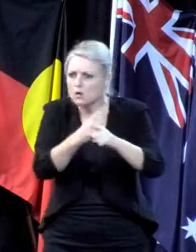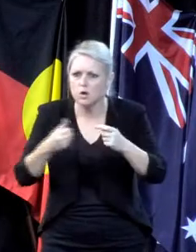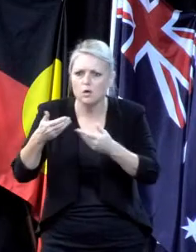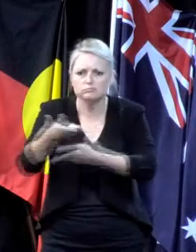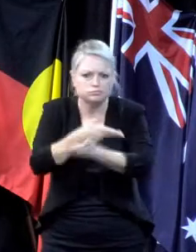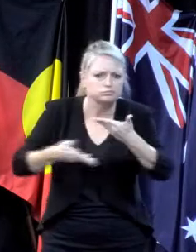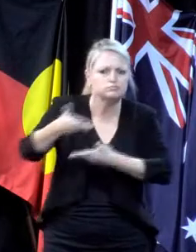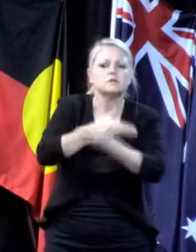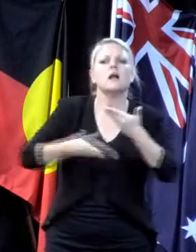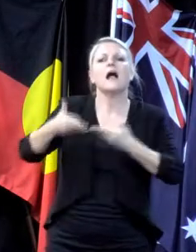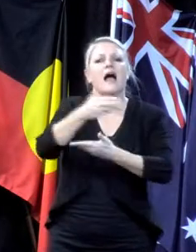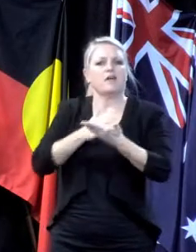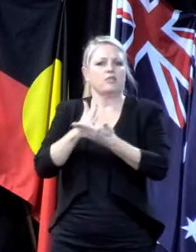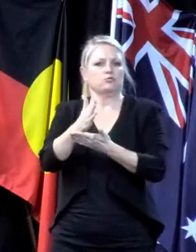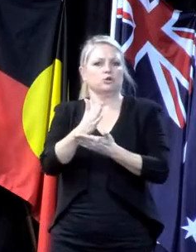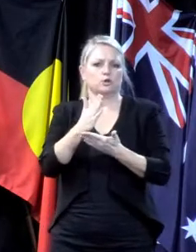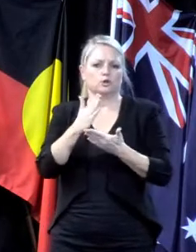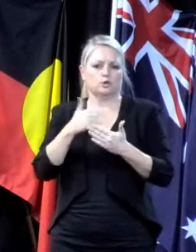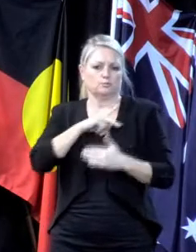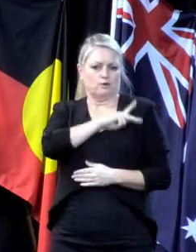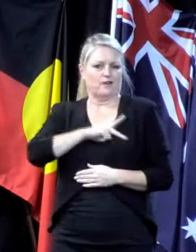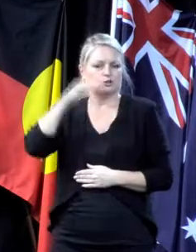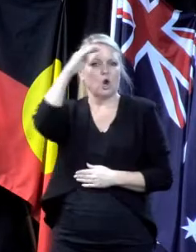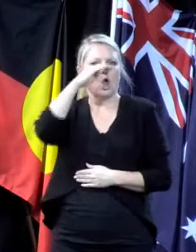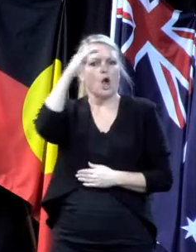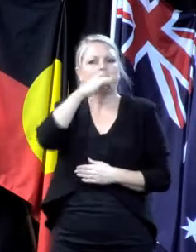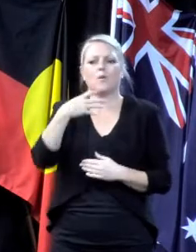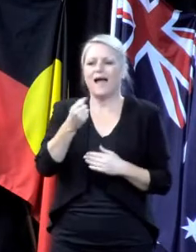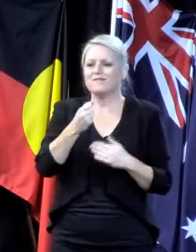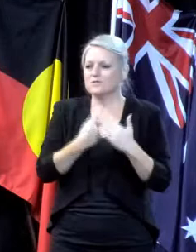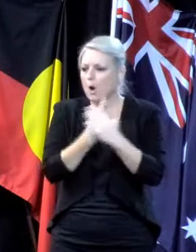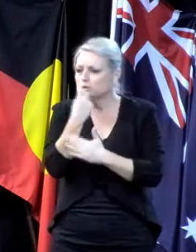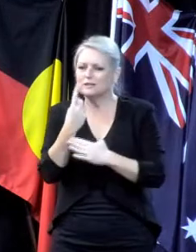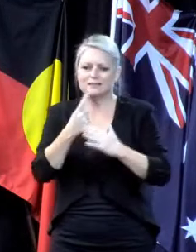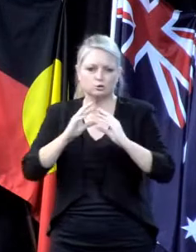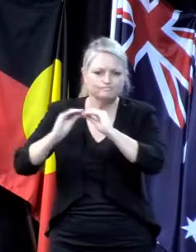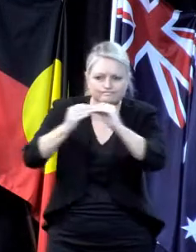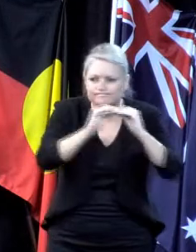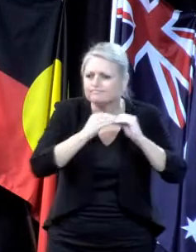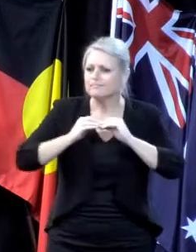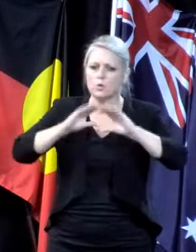through some professional learning for them and opportunities to network coach and overcome sort of those issues.